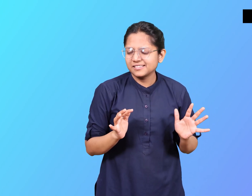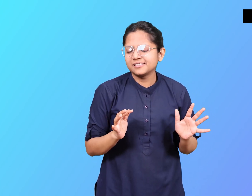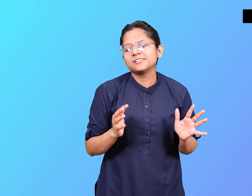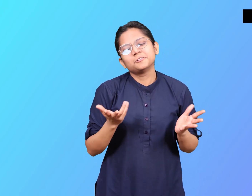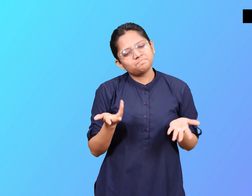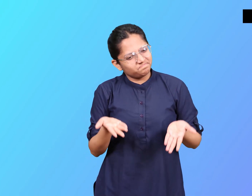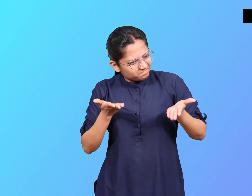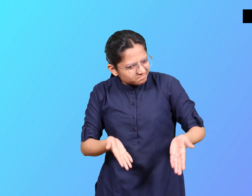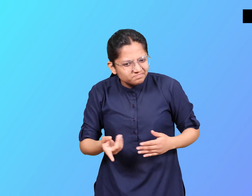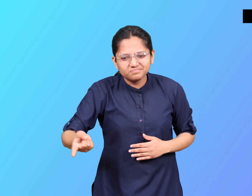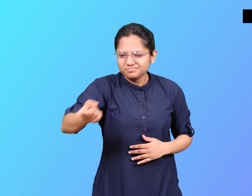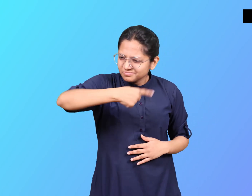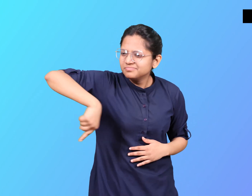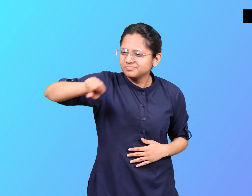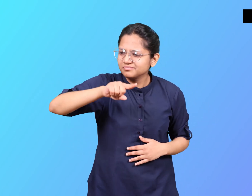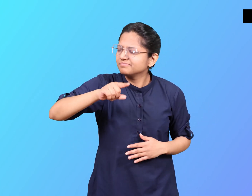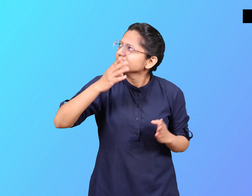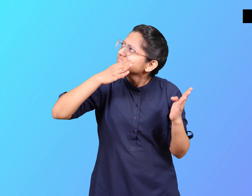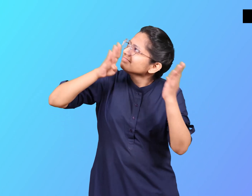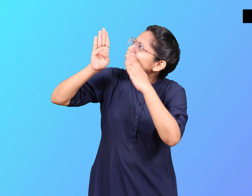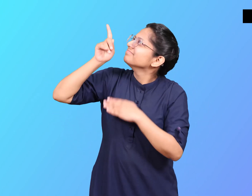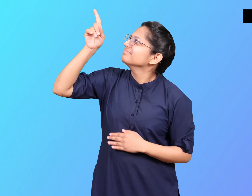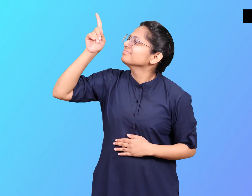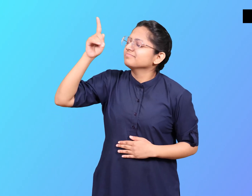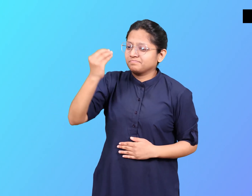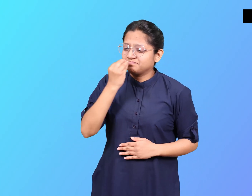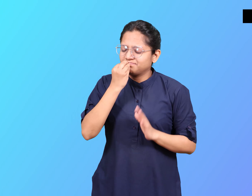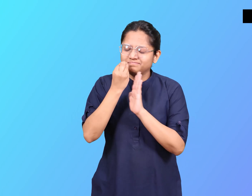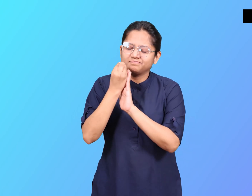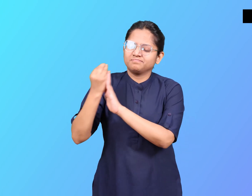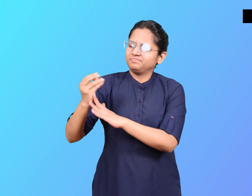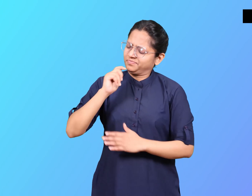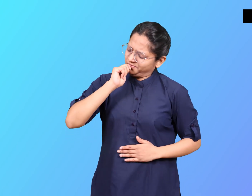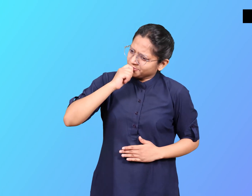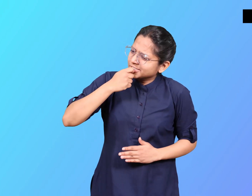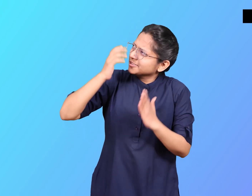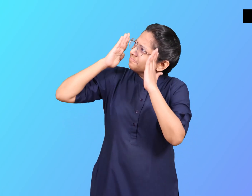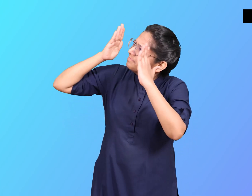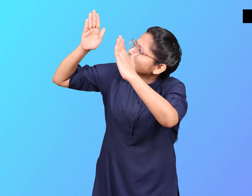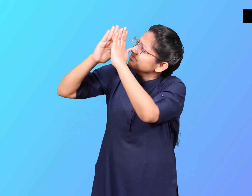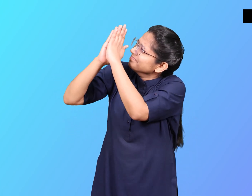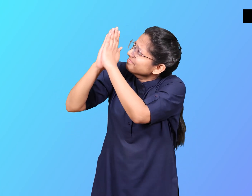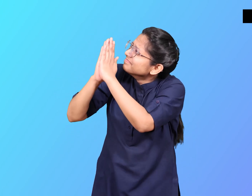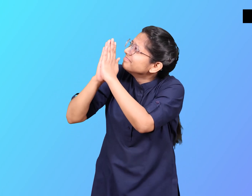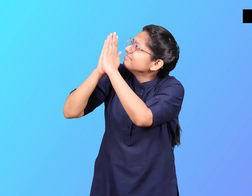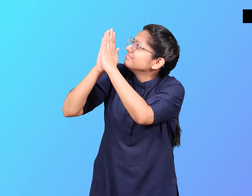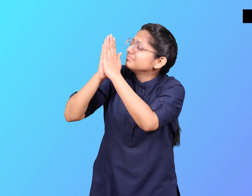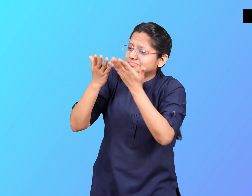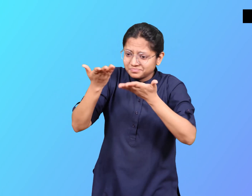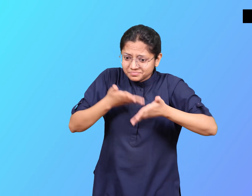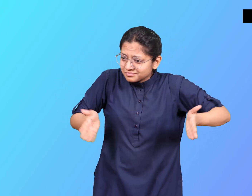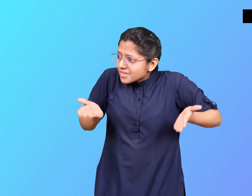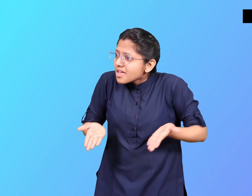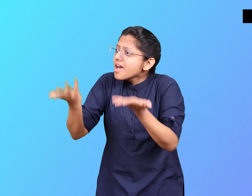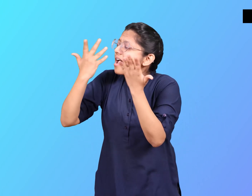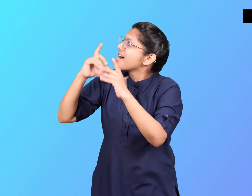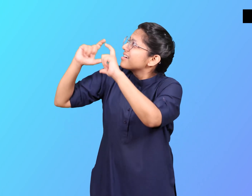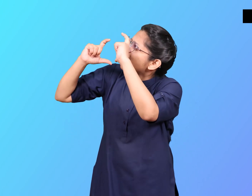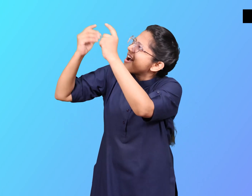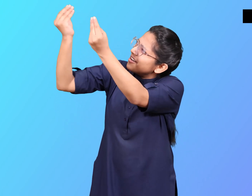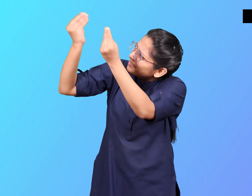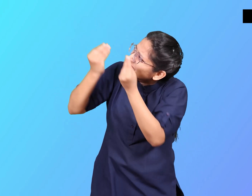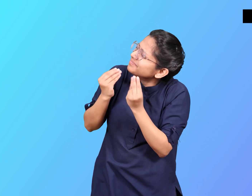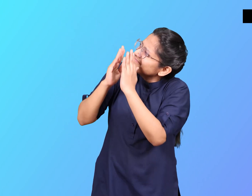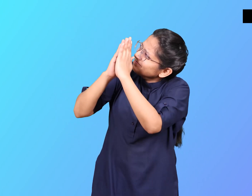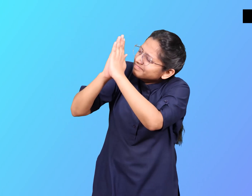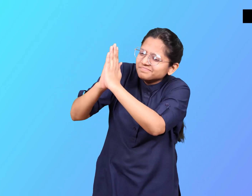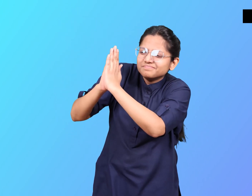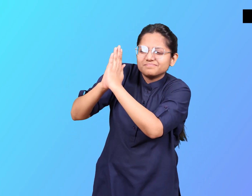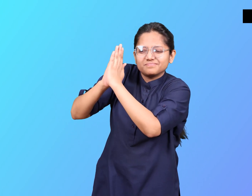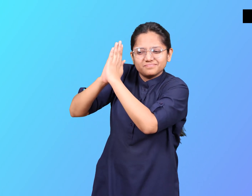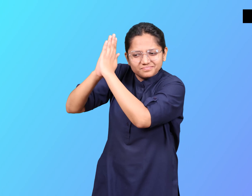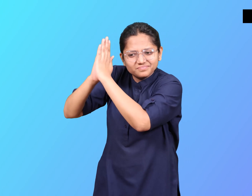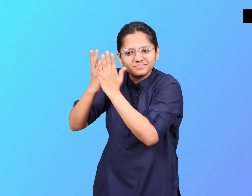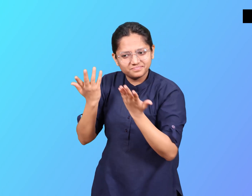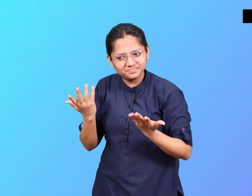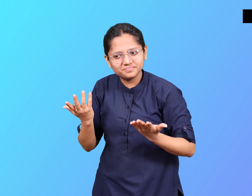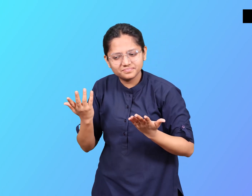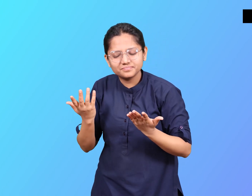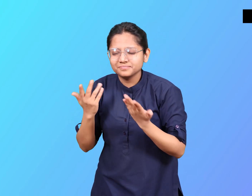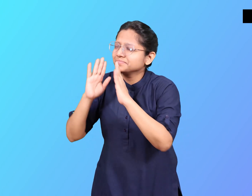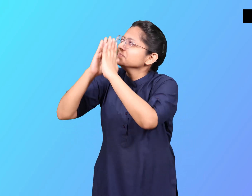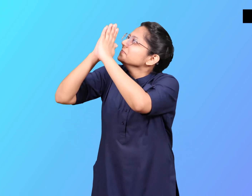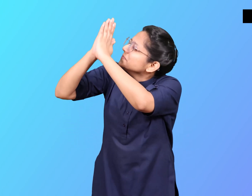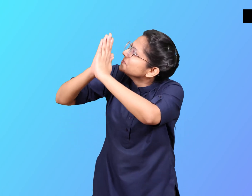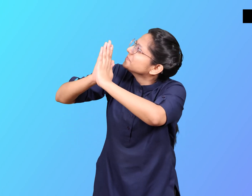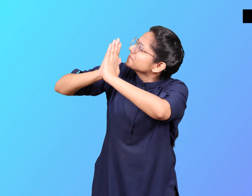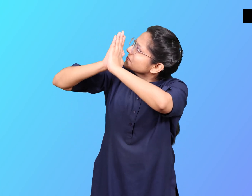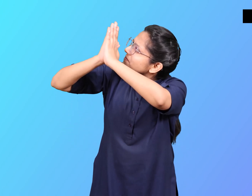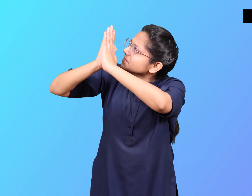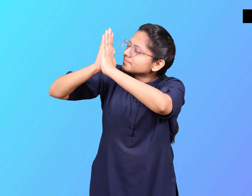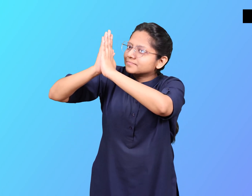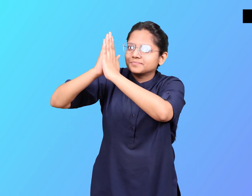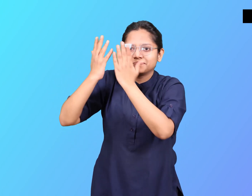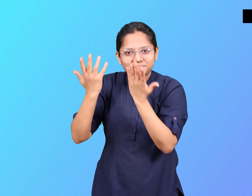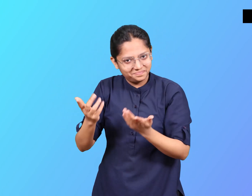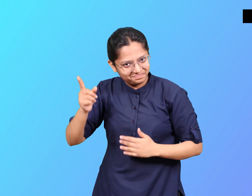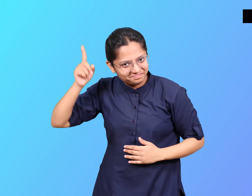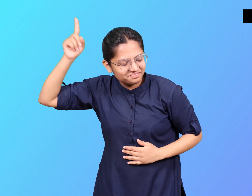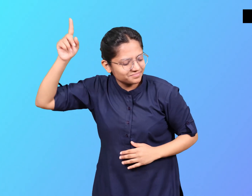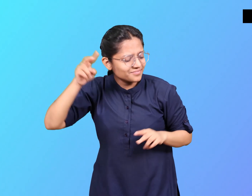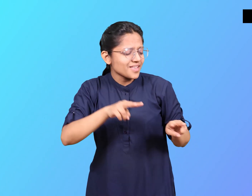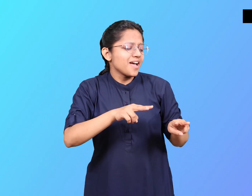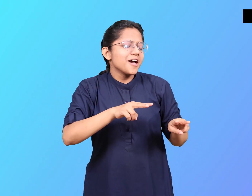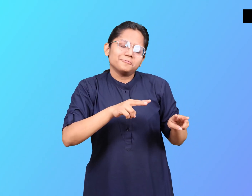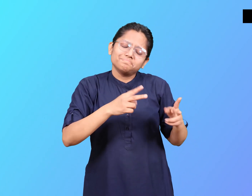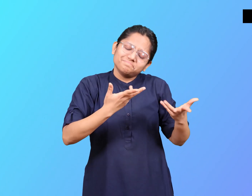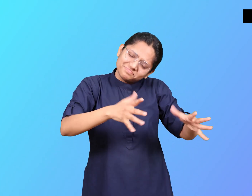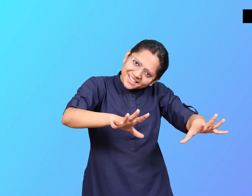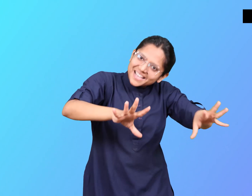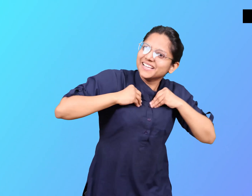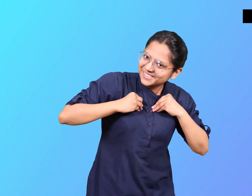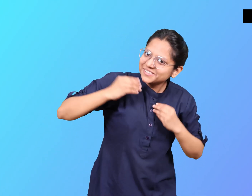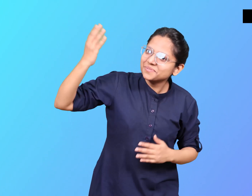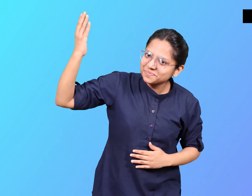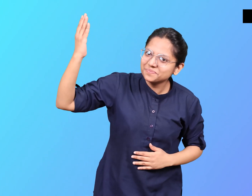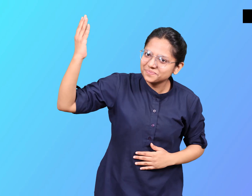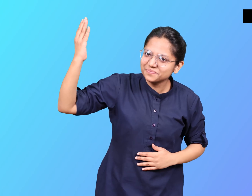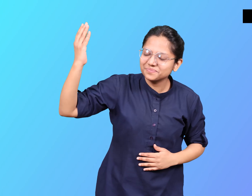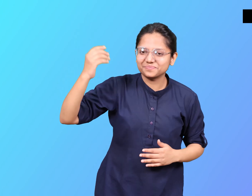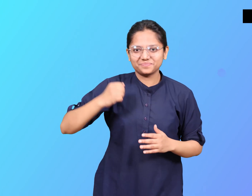So we fasted and prayed to our God about our journey. And he answered our prayers.